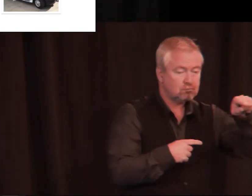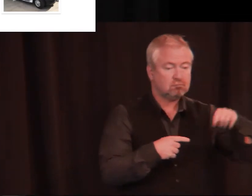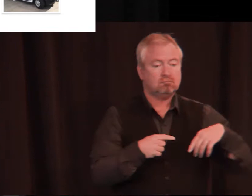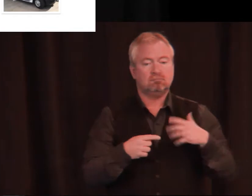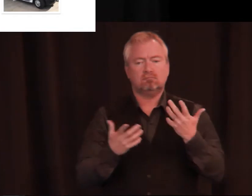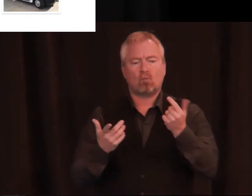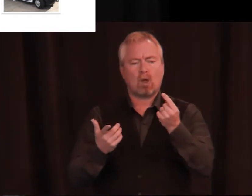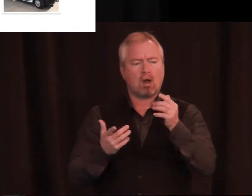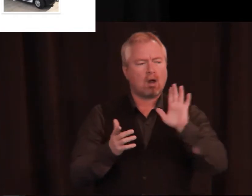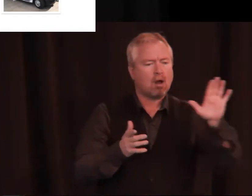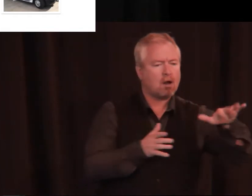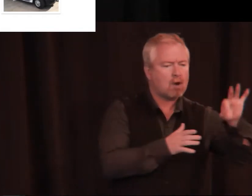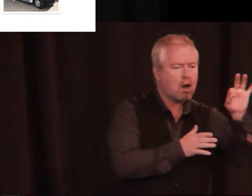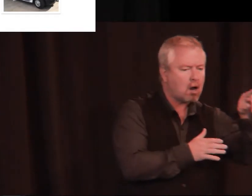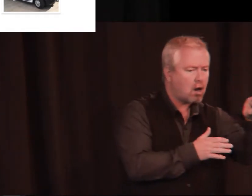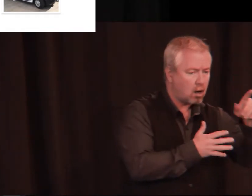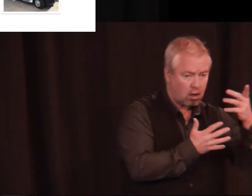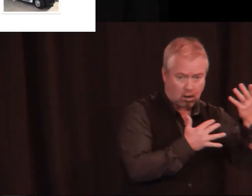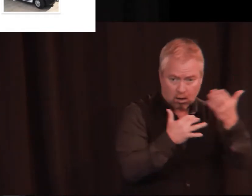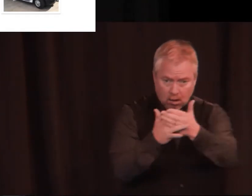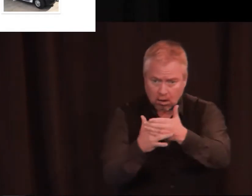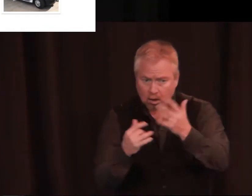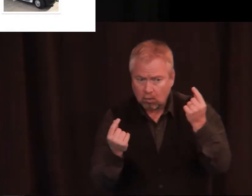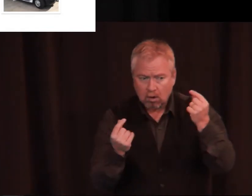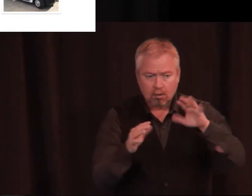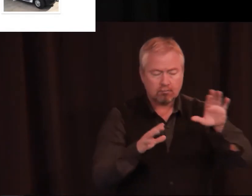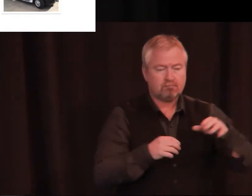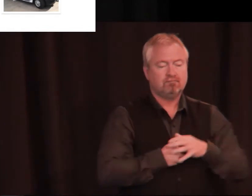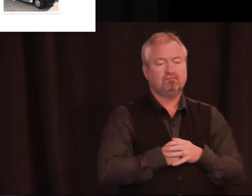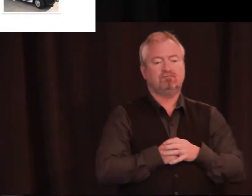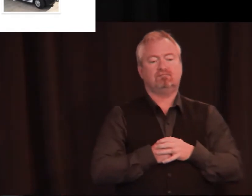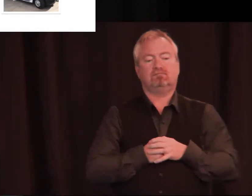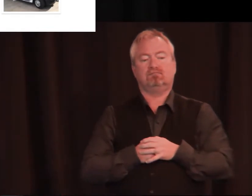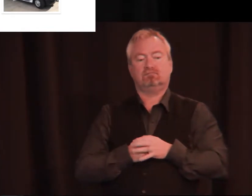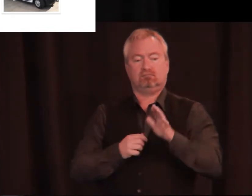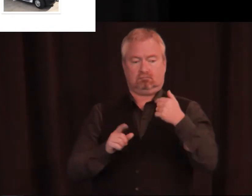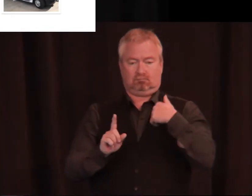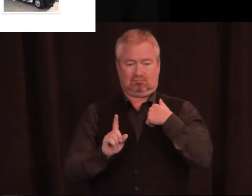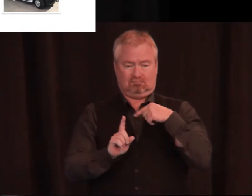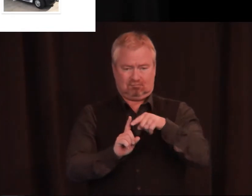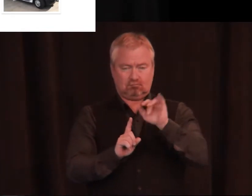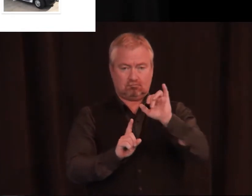and our children with typical hearing, is that their income level and maternal education level